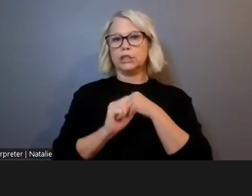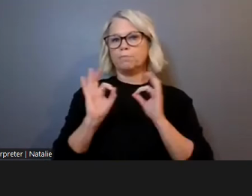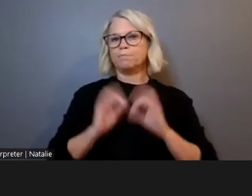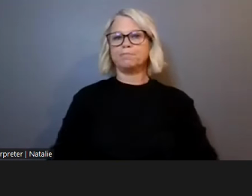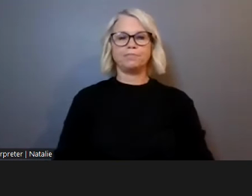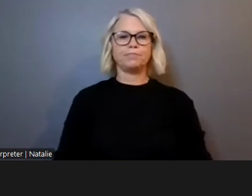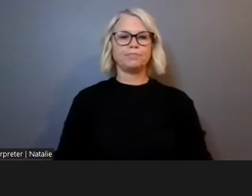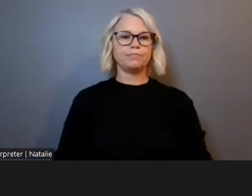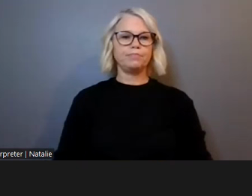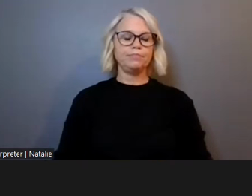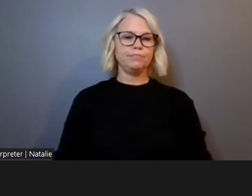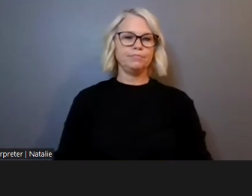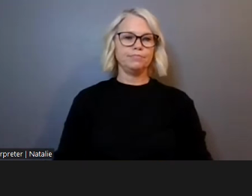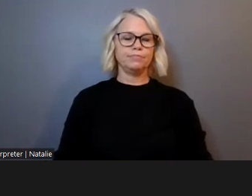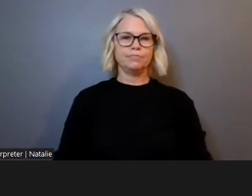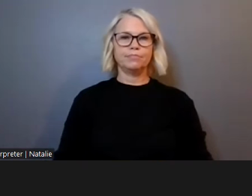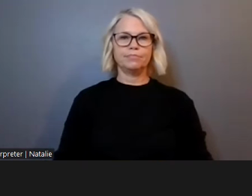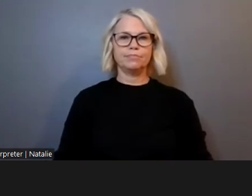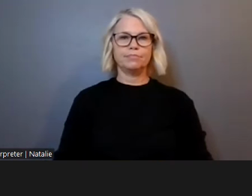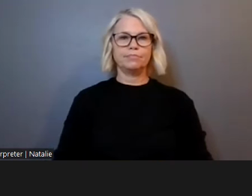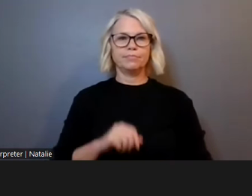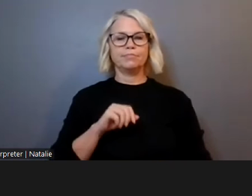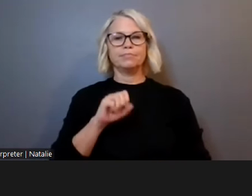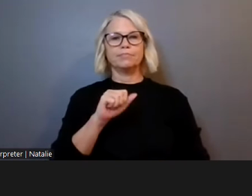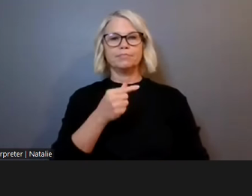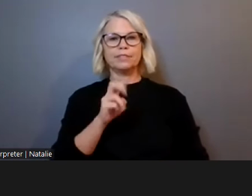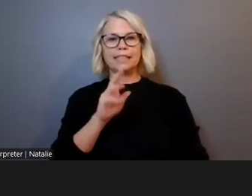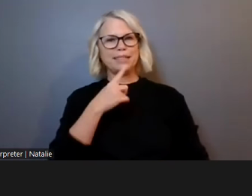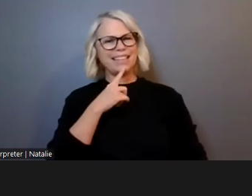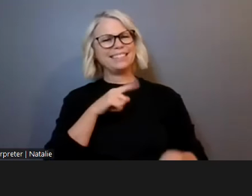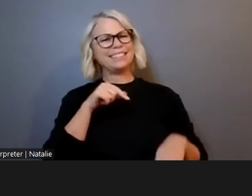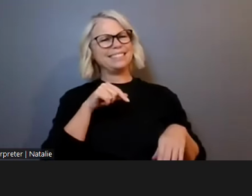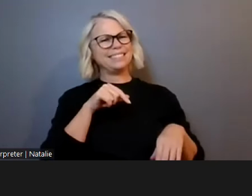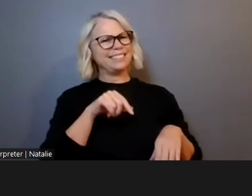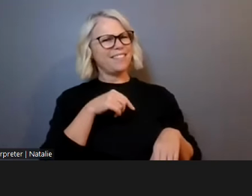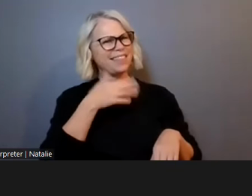Good stuff. This is Gabby, thank you.